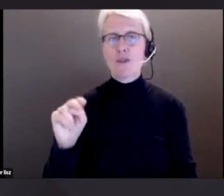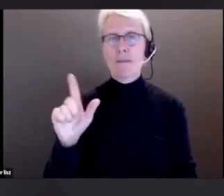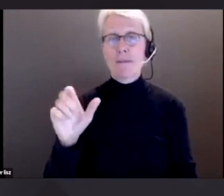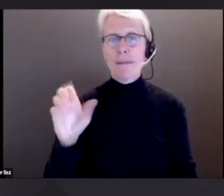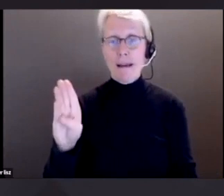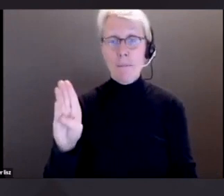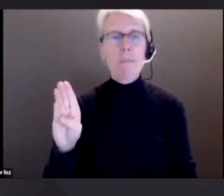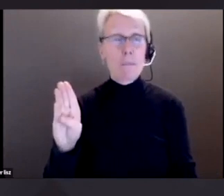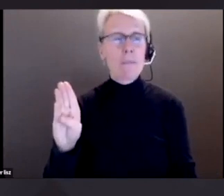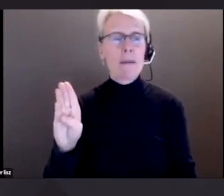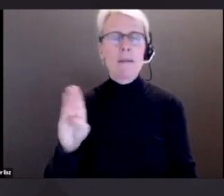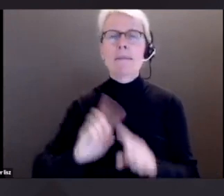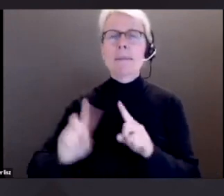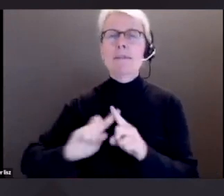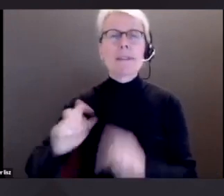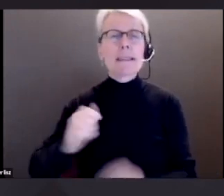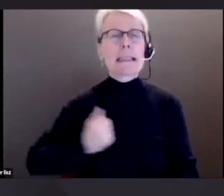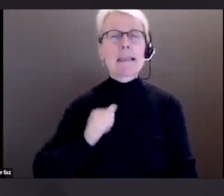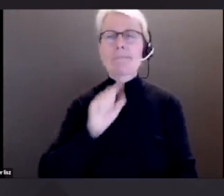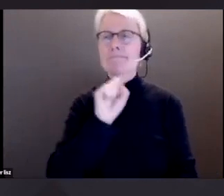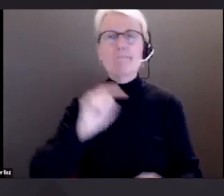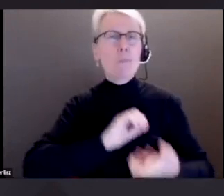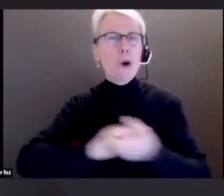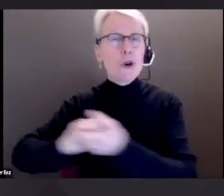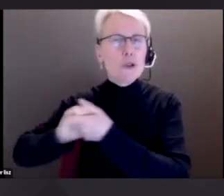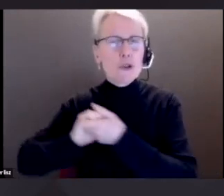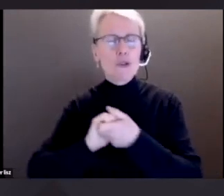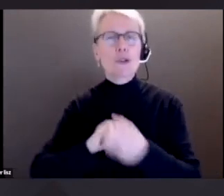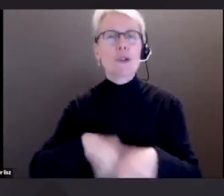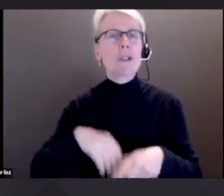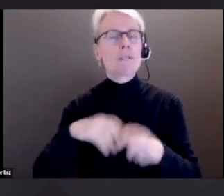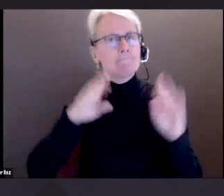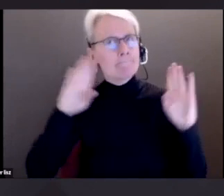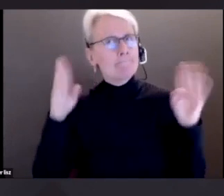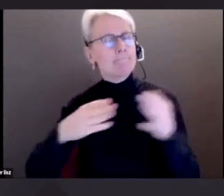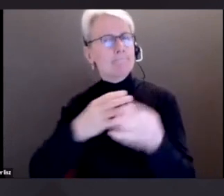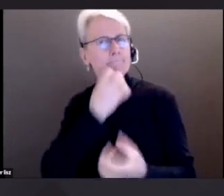to support innovative projects that help businesses remove barriers to employment.